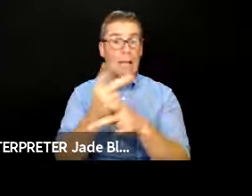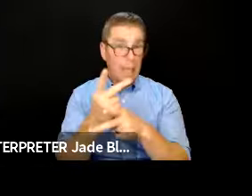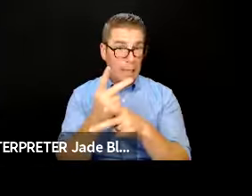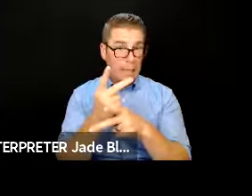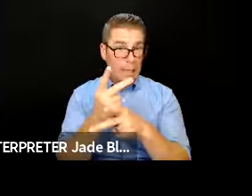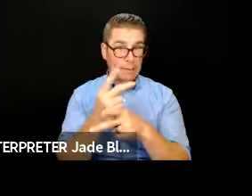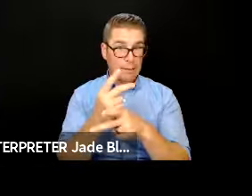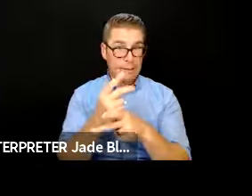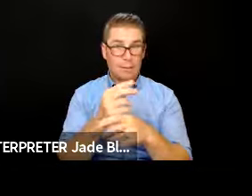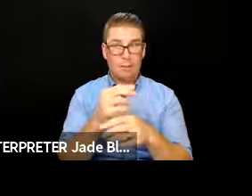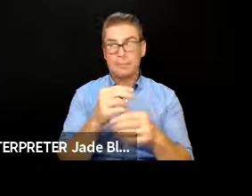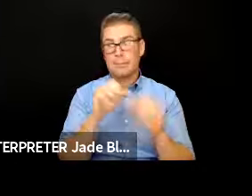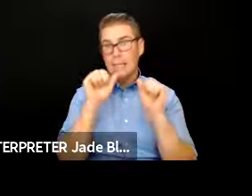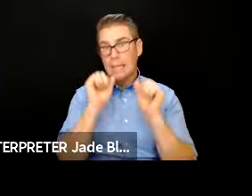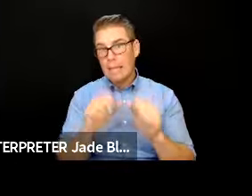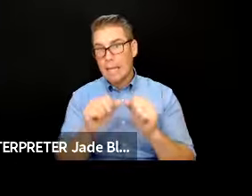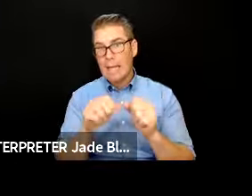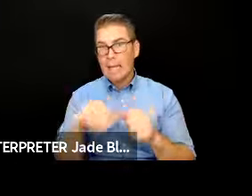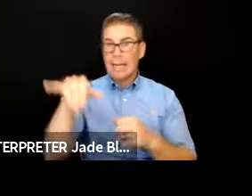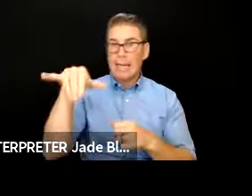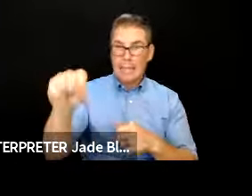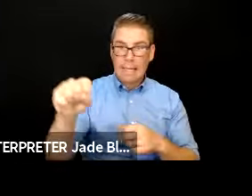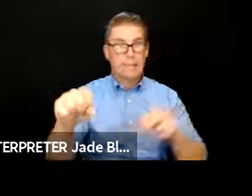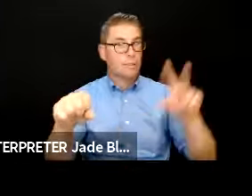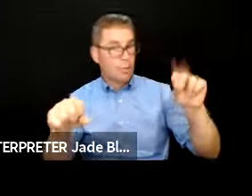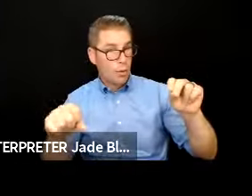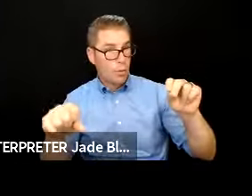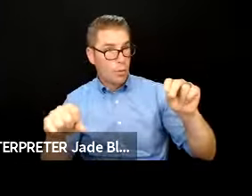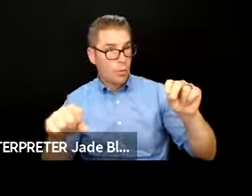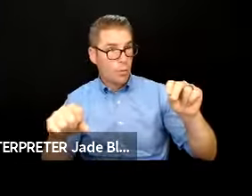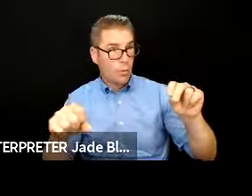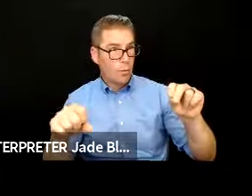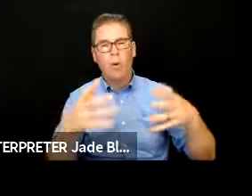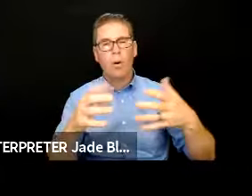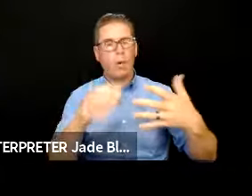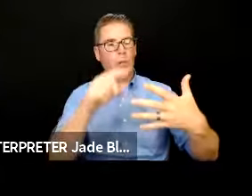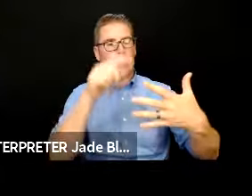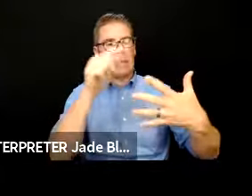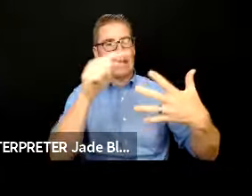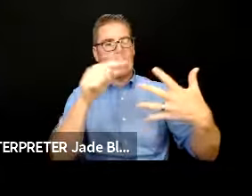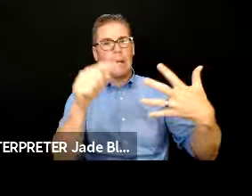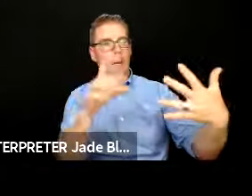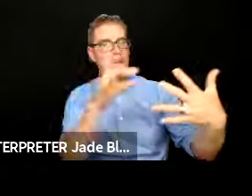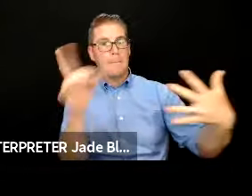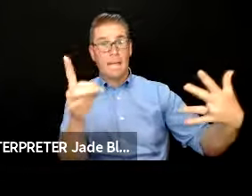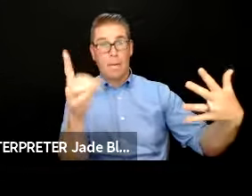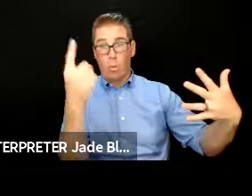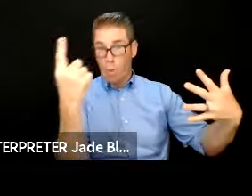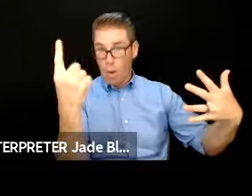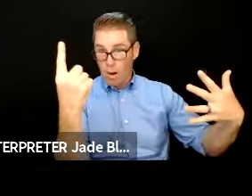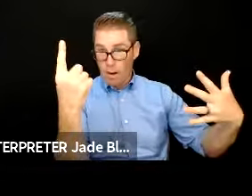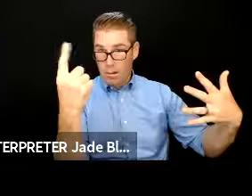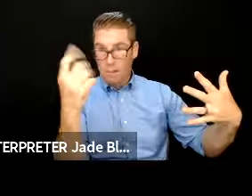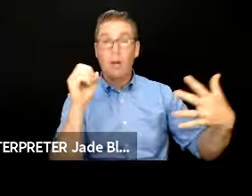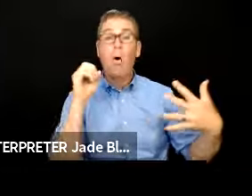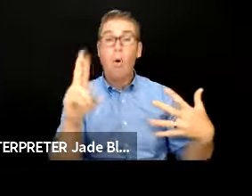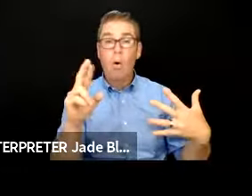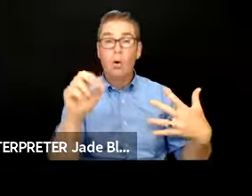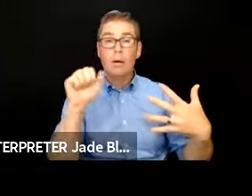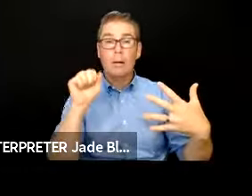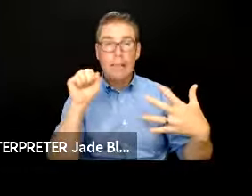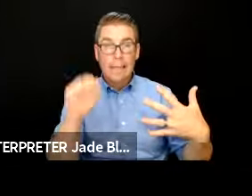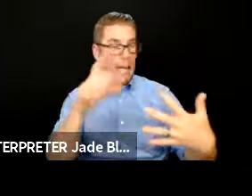Keep in mind there are only two types of polling questions at this time.